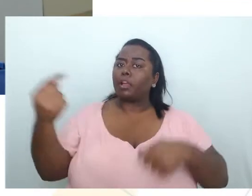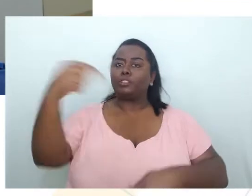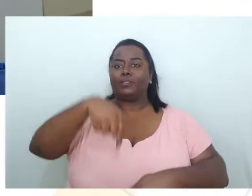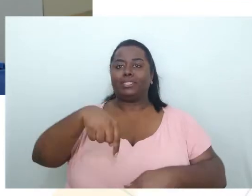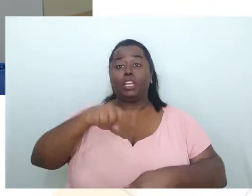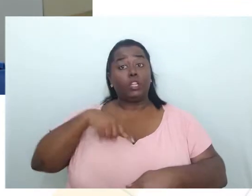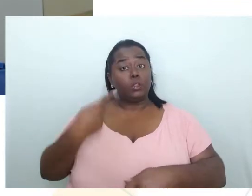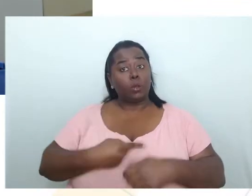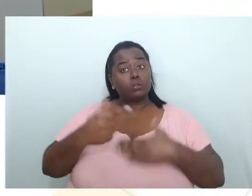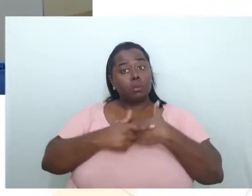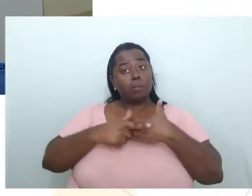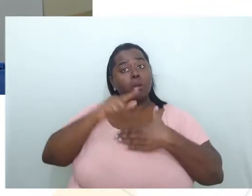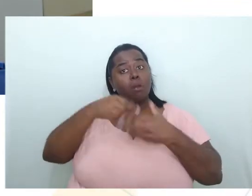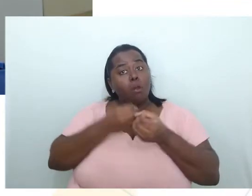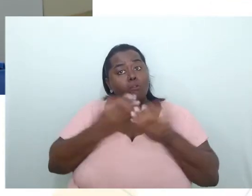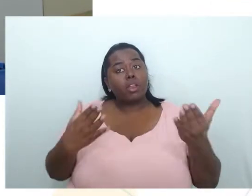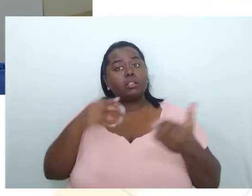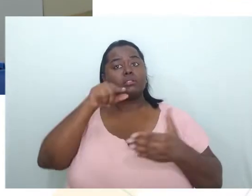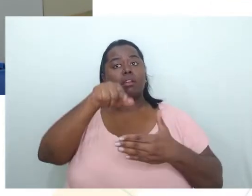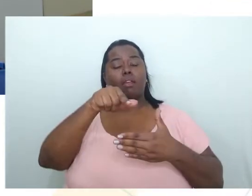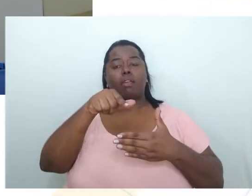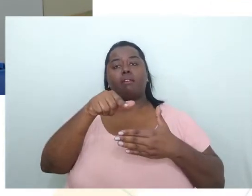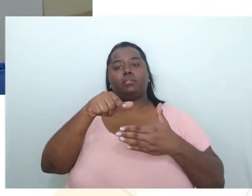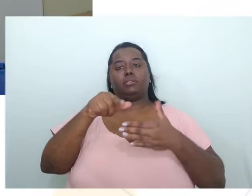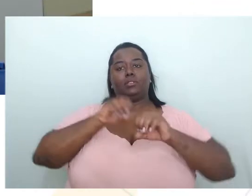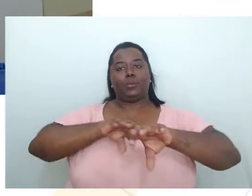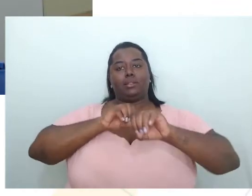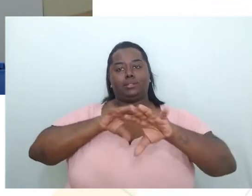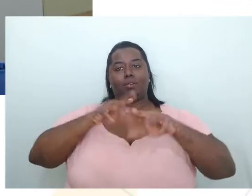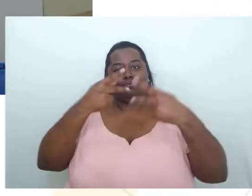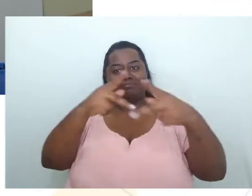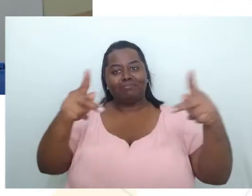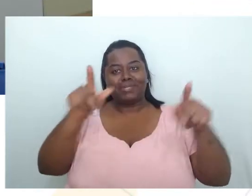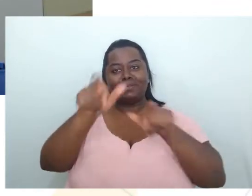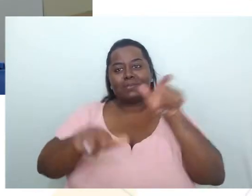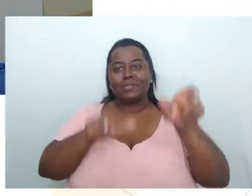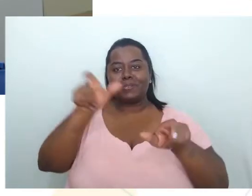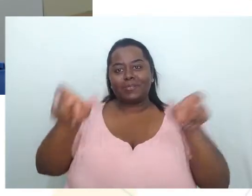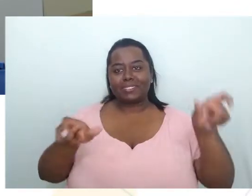to these kinds of people in whichever way we can, which is why we have